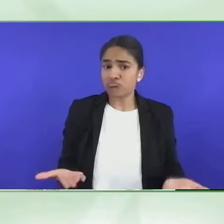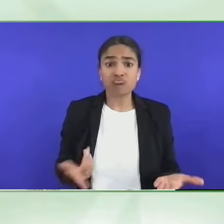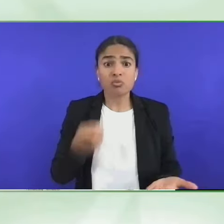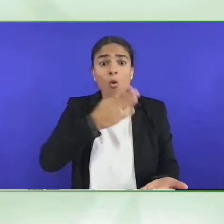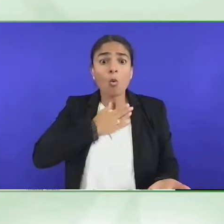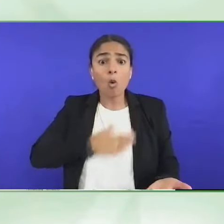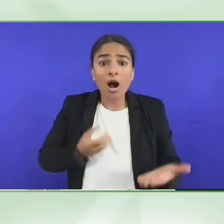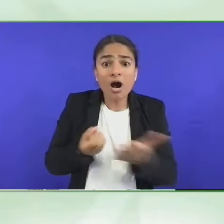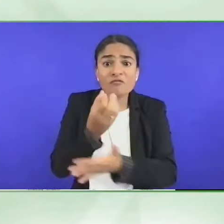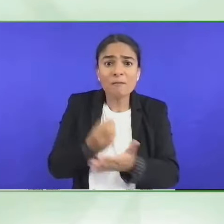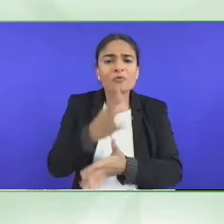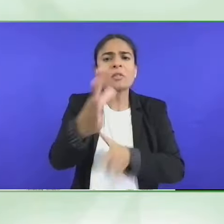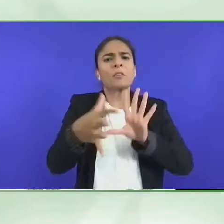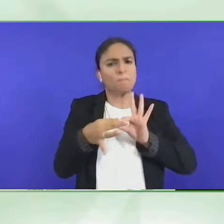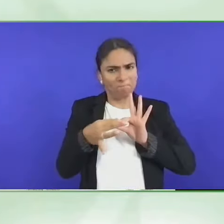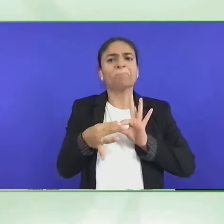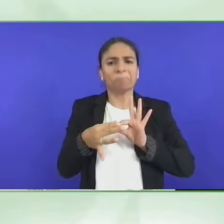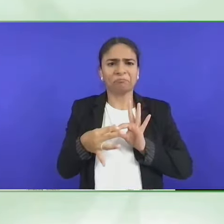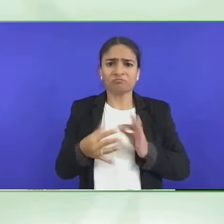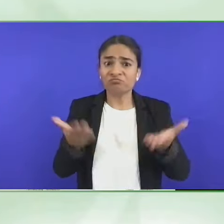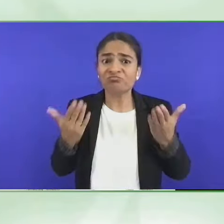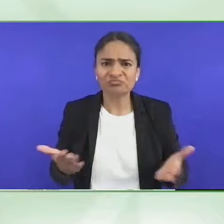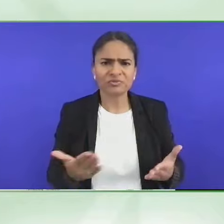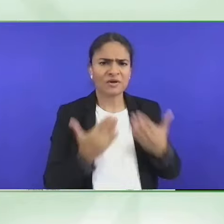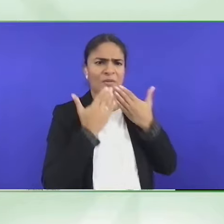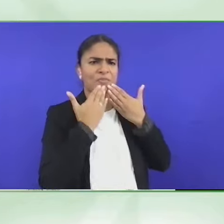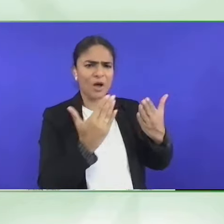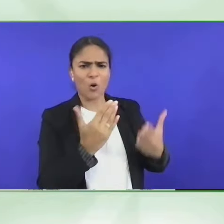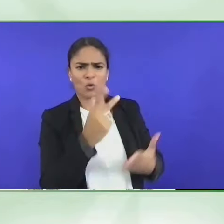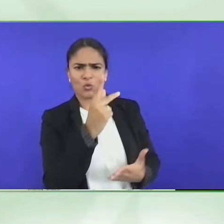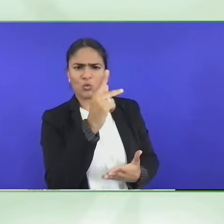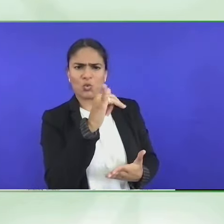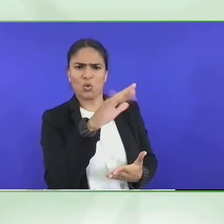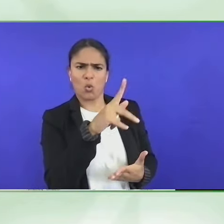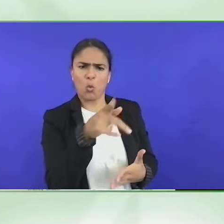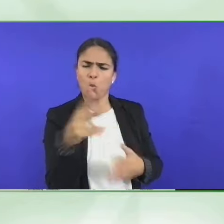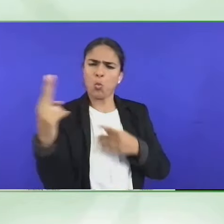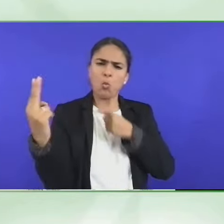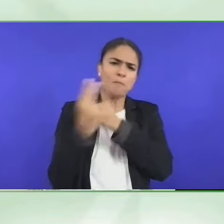amazing things, and I'm actually going to do a fireside chat with her.